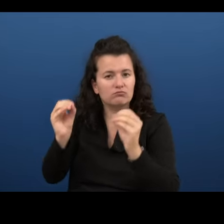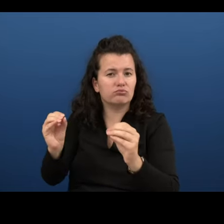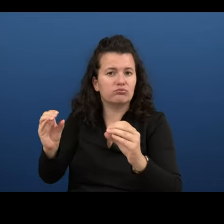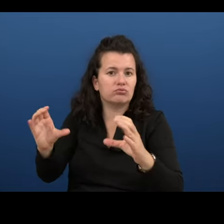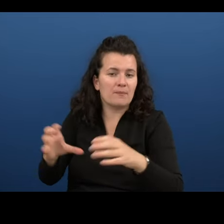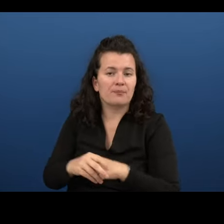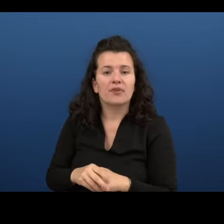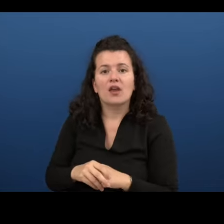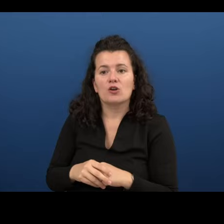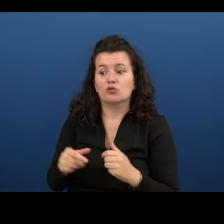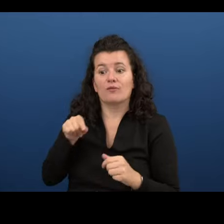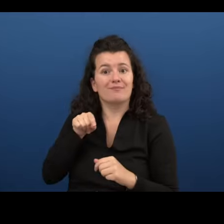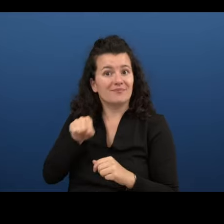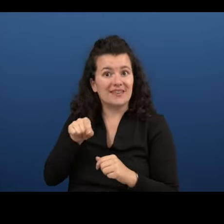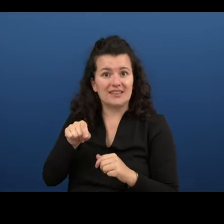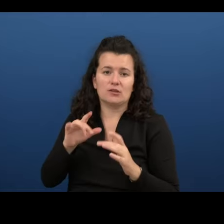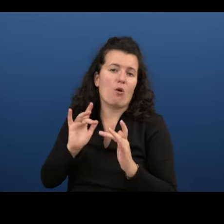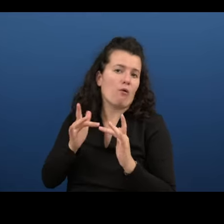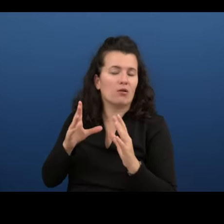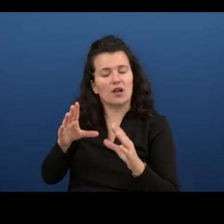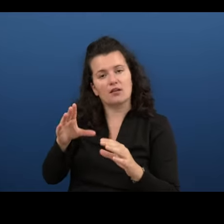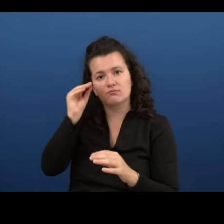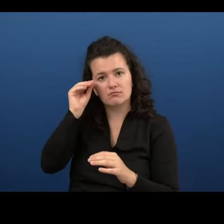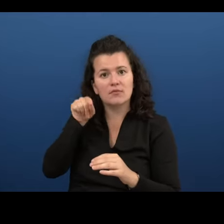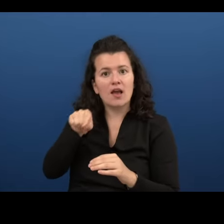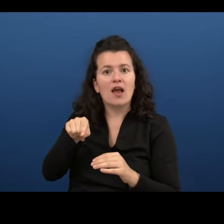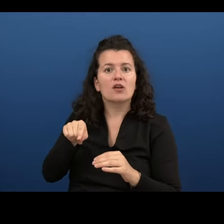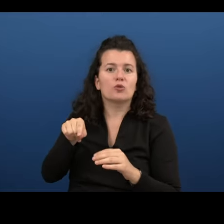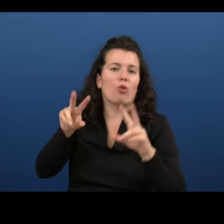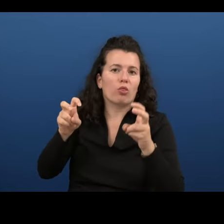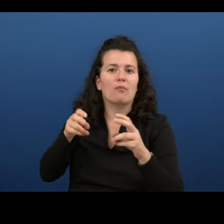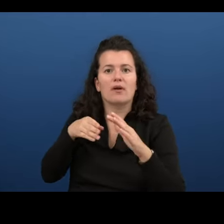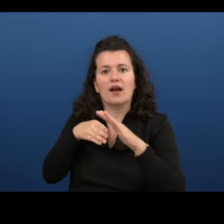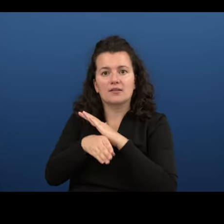is is is pretty good on on accessibility there's continuing work to make it better.